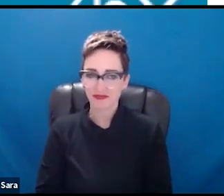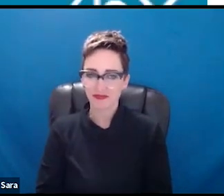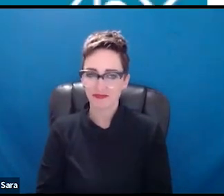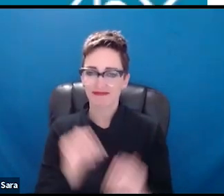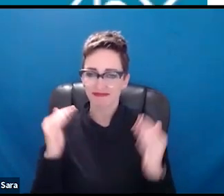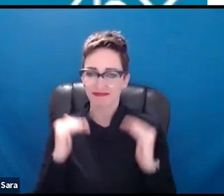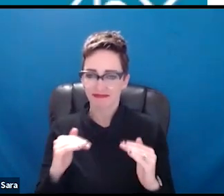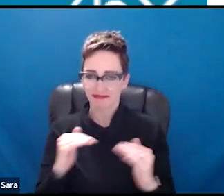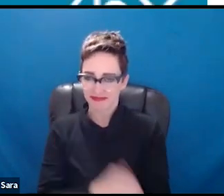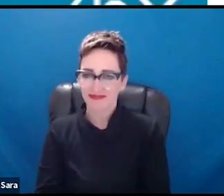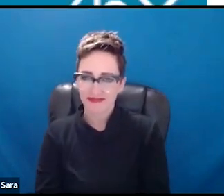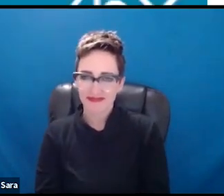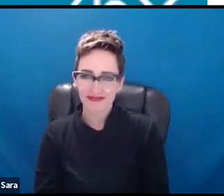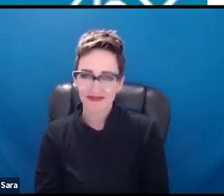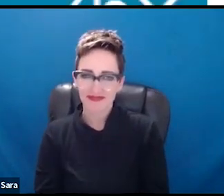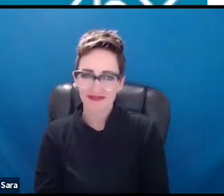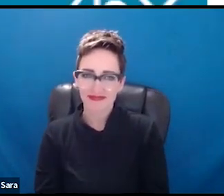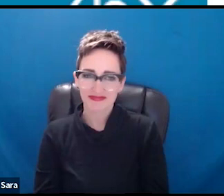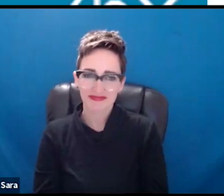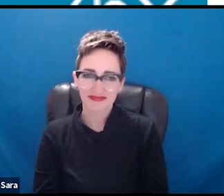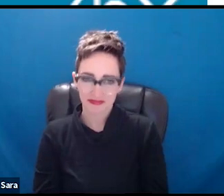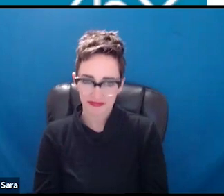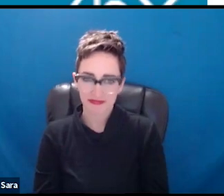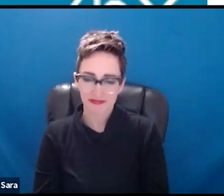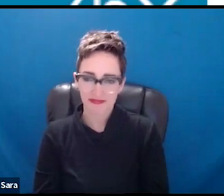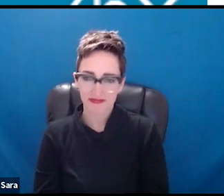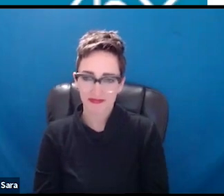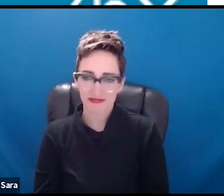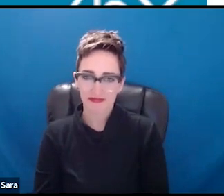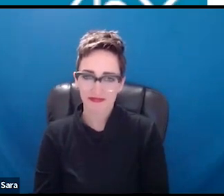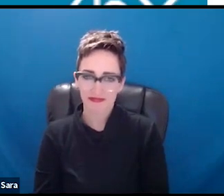So the goal is 988 Suicide and Crisis Lifeline.